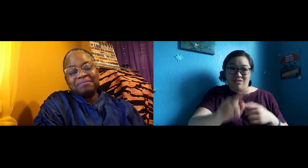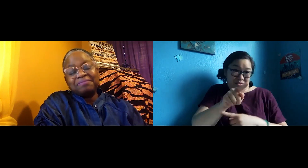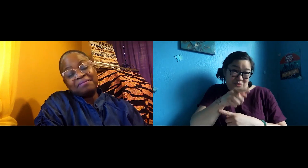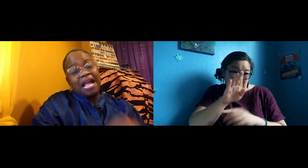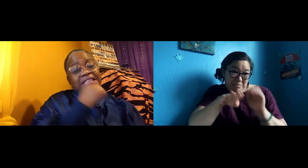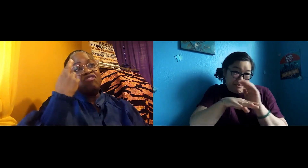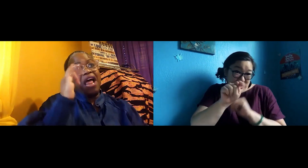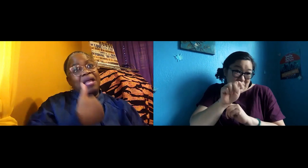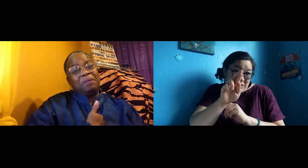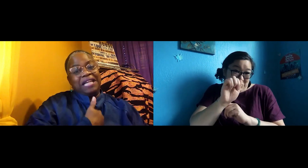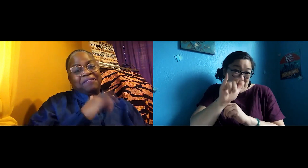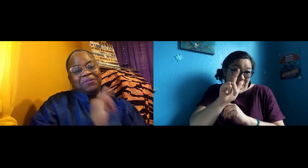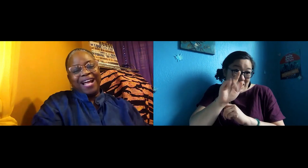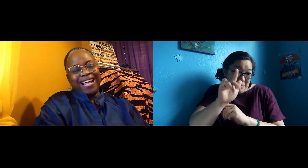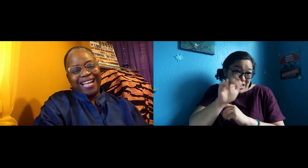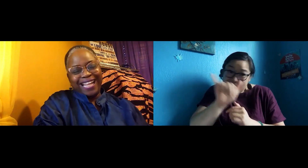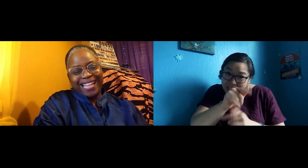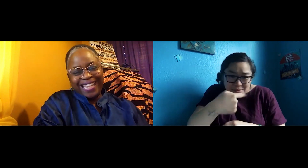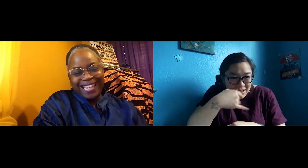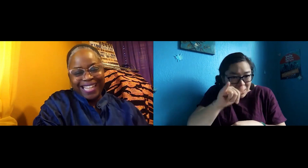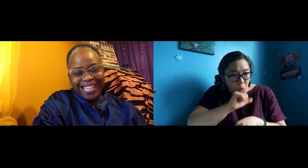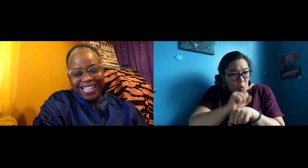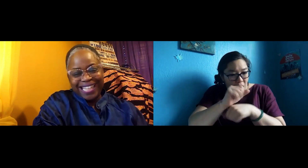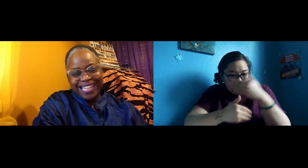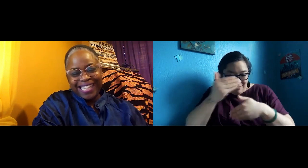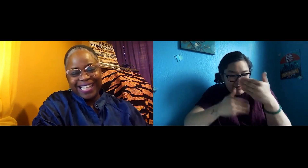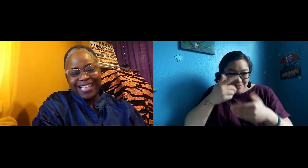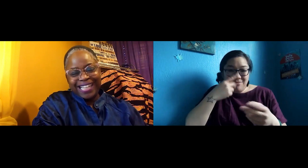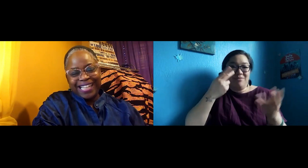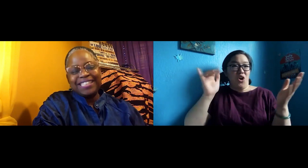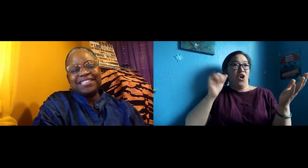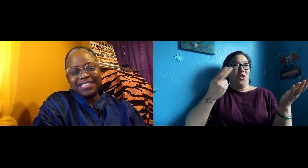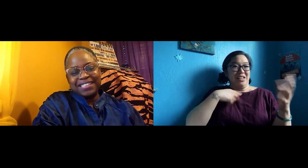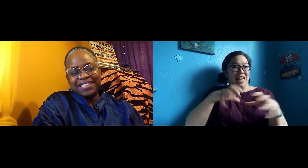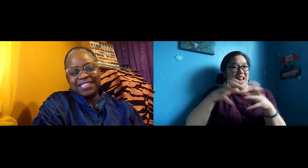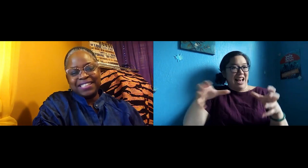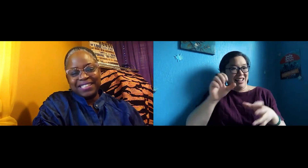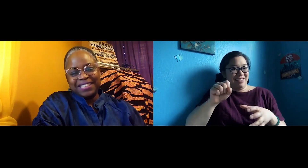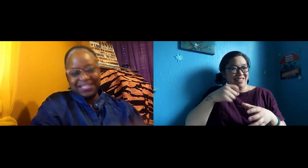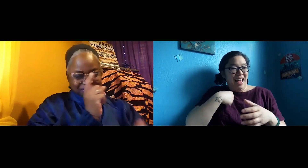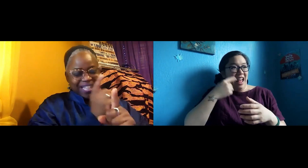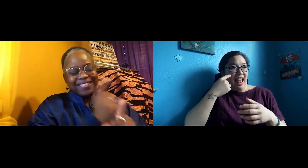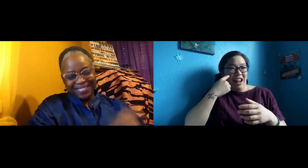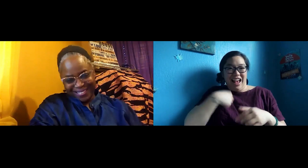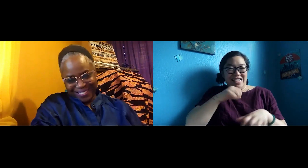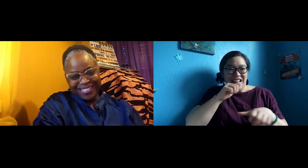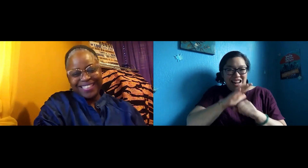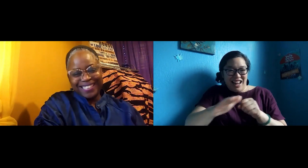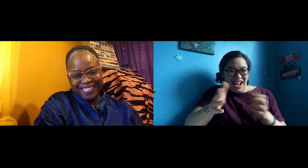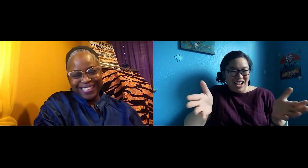accomplished, wow it is a lot! I didn't realize that - I mean you're basically a trailblazer, and like you said, you're just doing your thing, and then suddenly you stop and realize